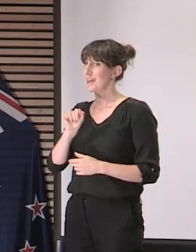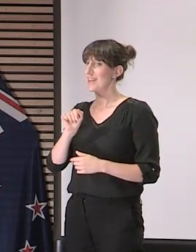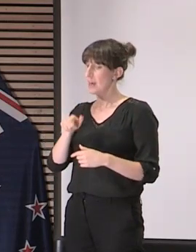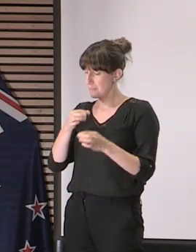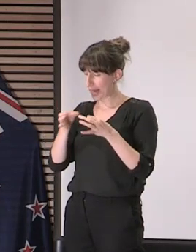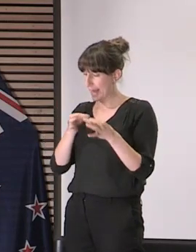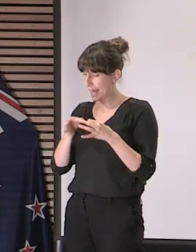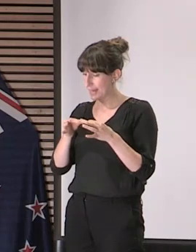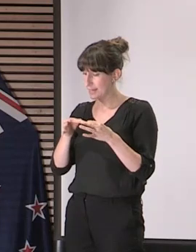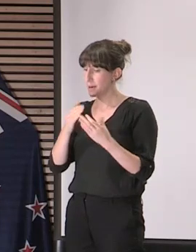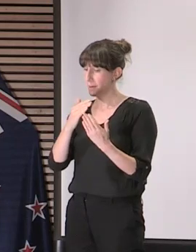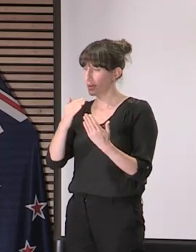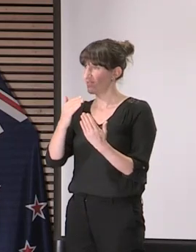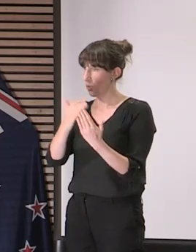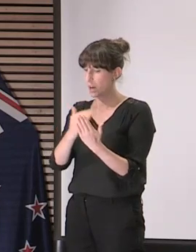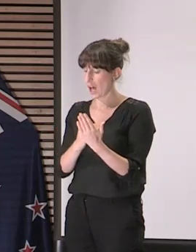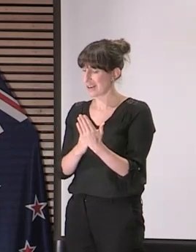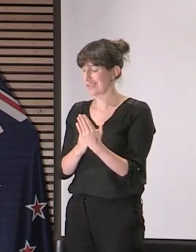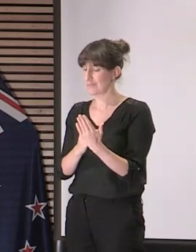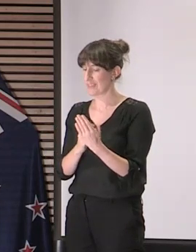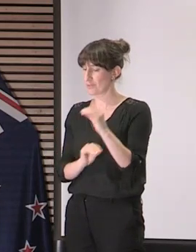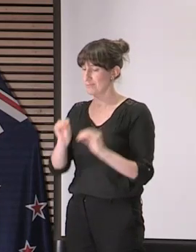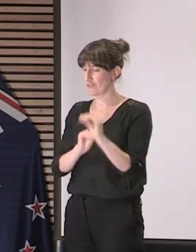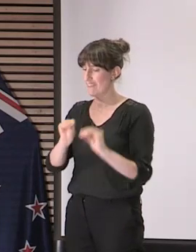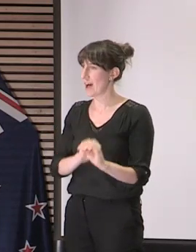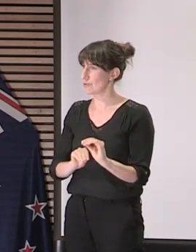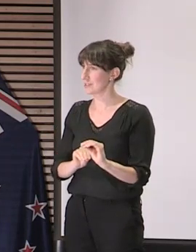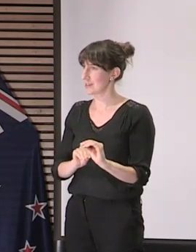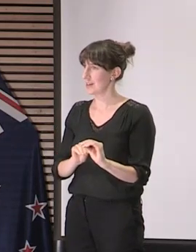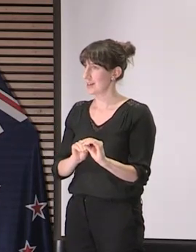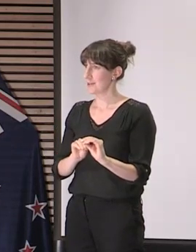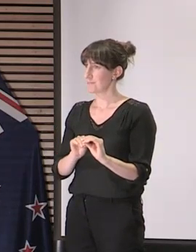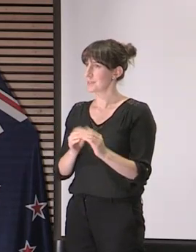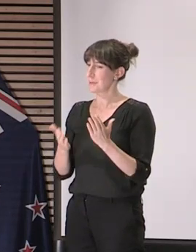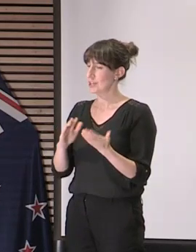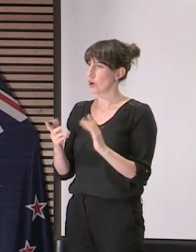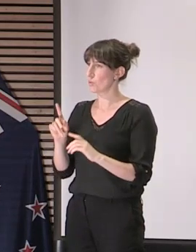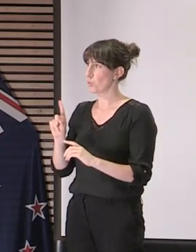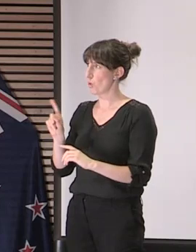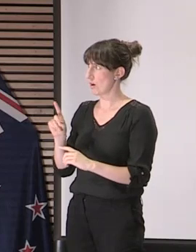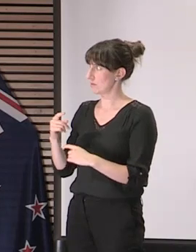mean that, you know, teachers might have to slightly reshuffle the order of things